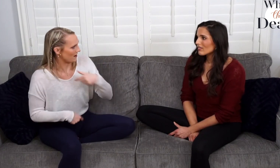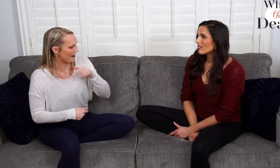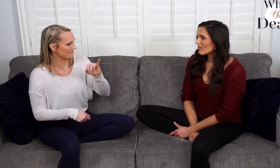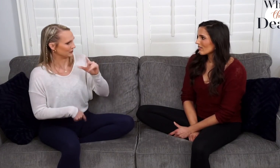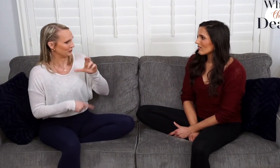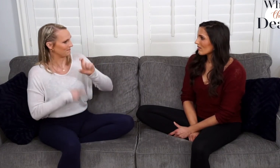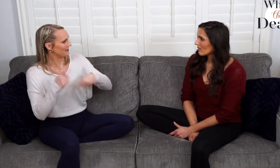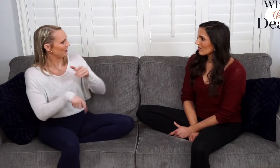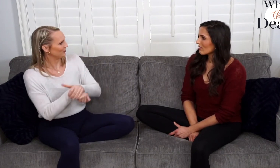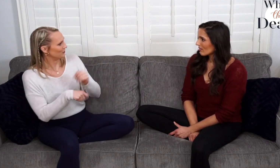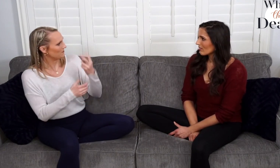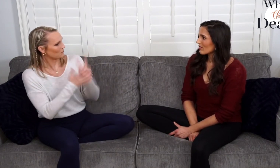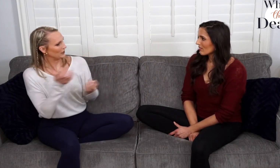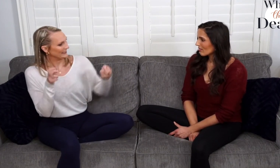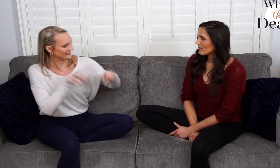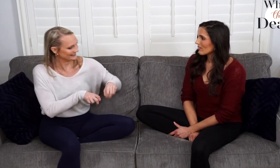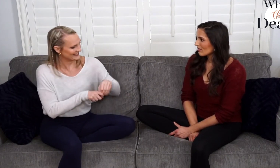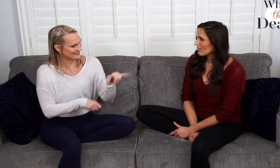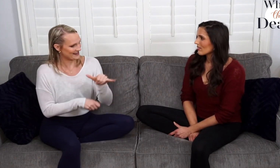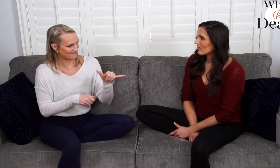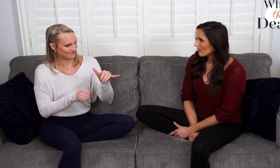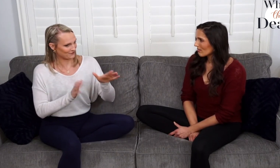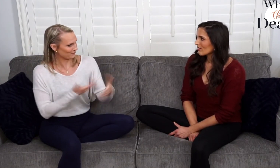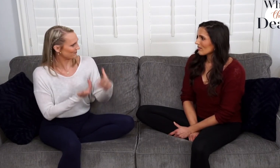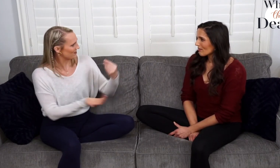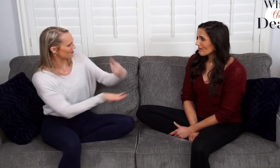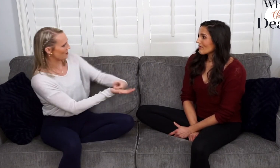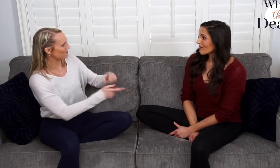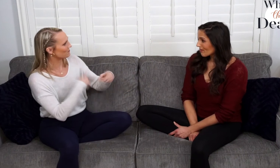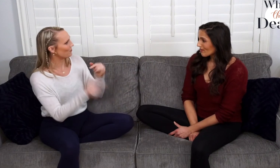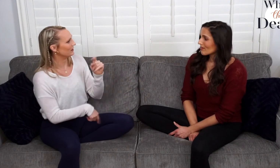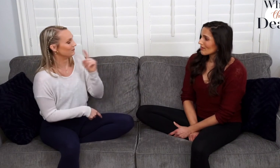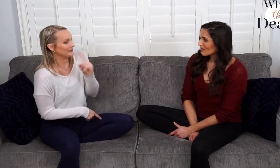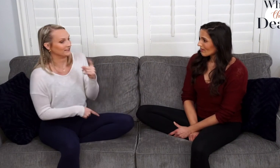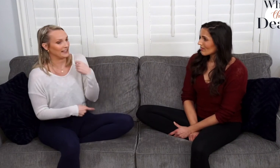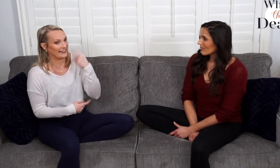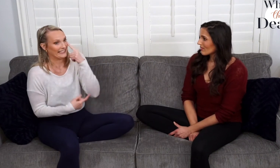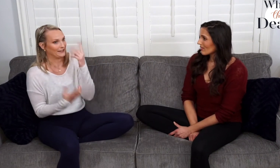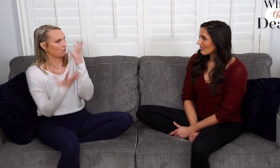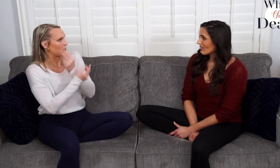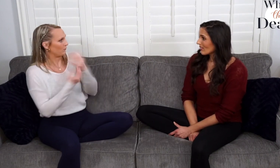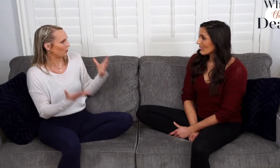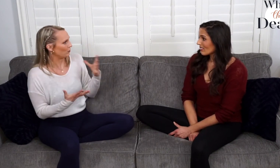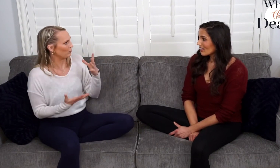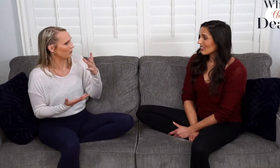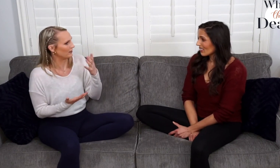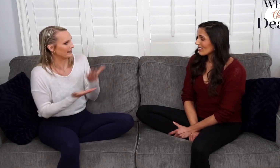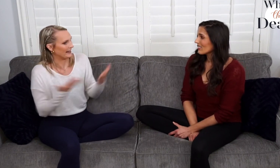later and I'm insecure about English. So you and I are sitting in the same room and talking about it, which I think is a beautiful thing.